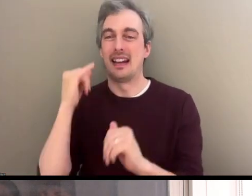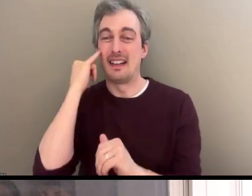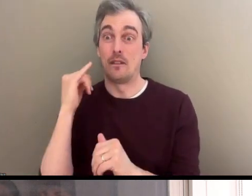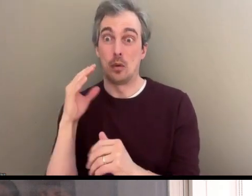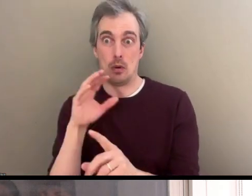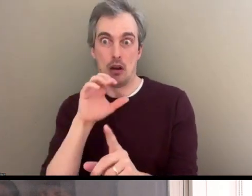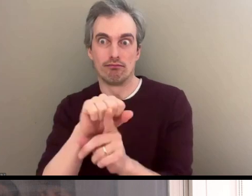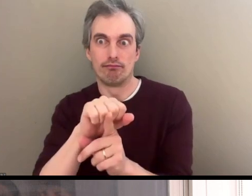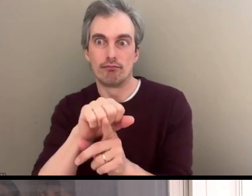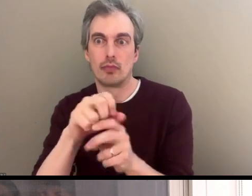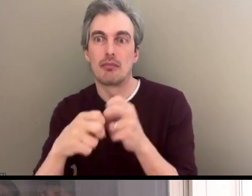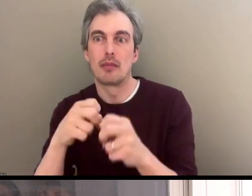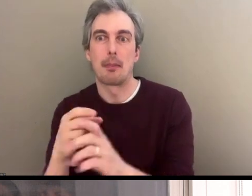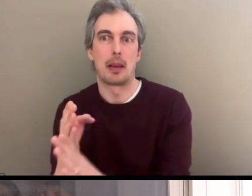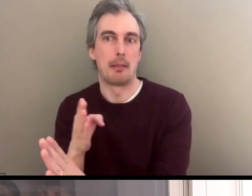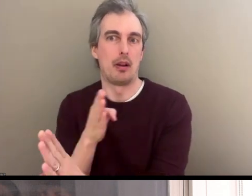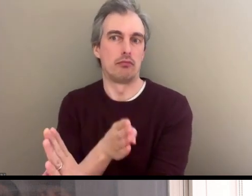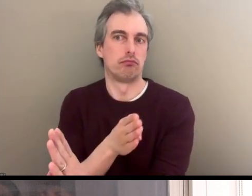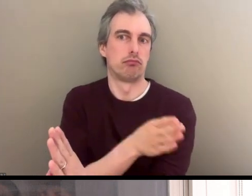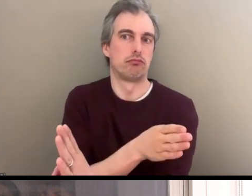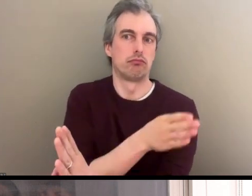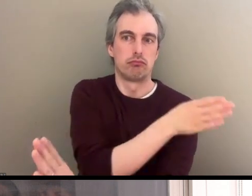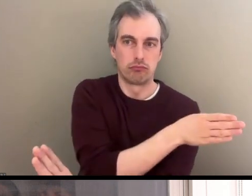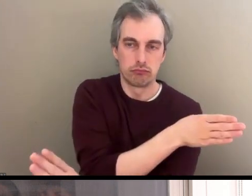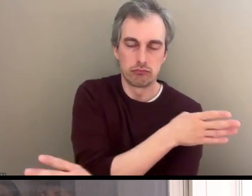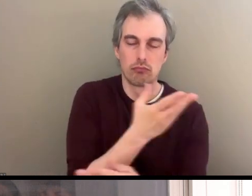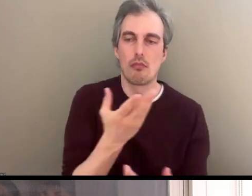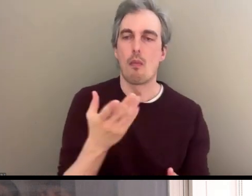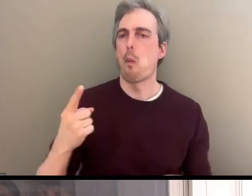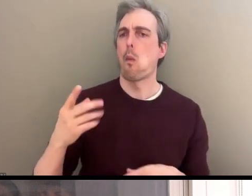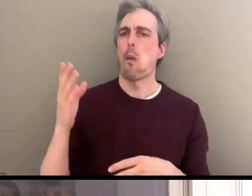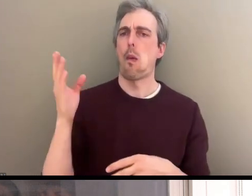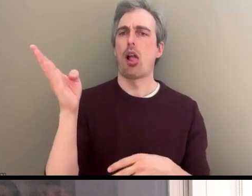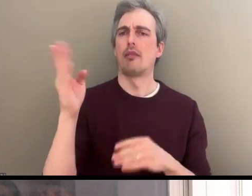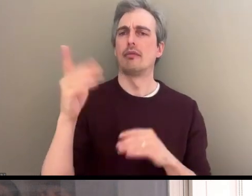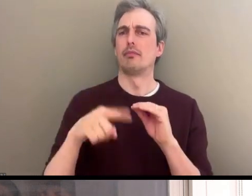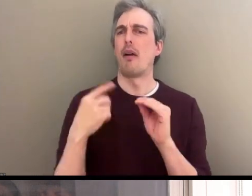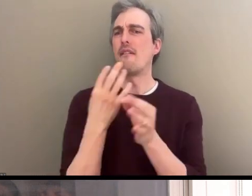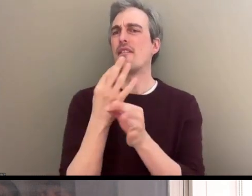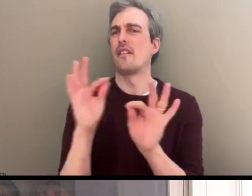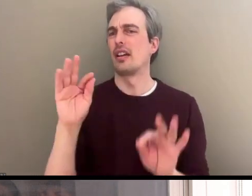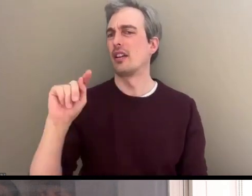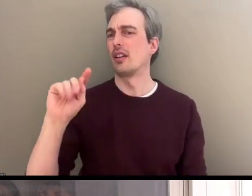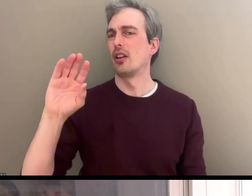Because this talk is about free tooling, we need to start with the mindset of trying to save money.